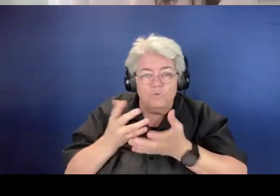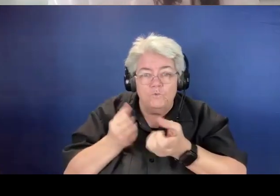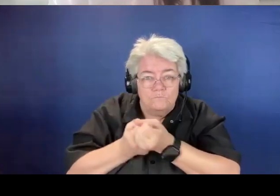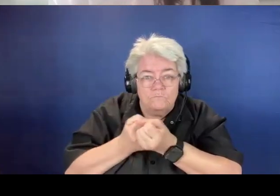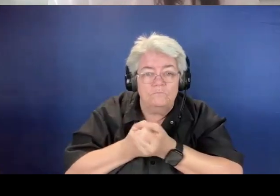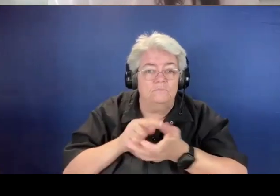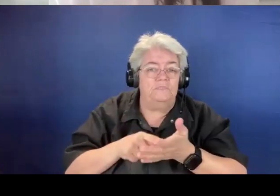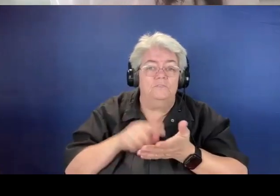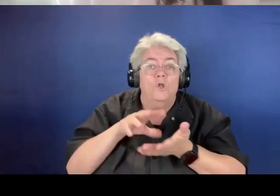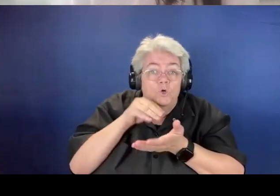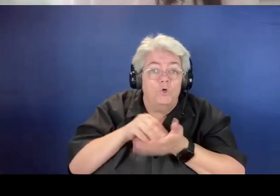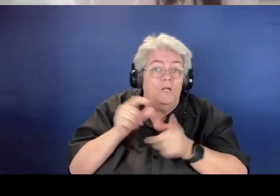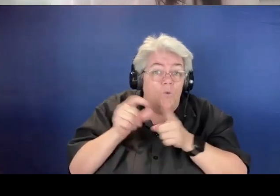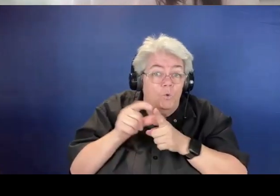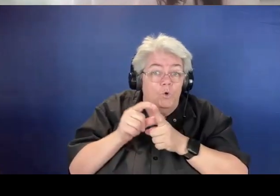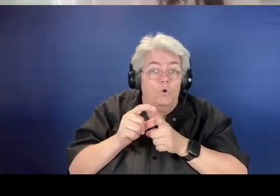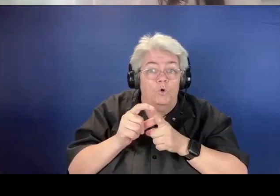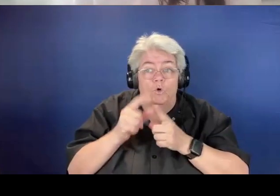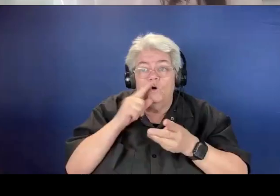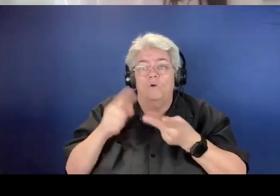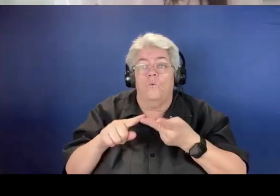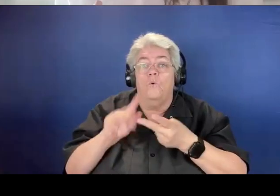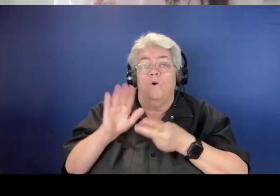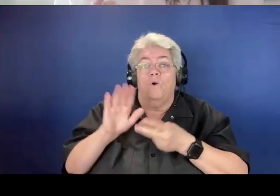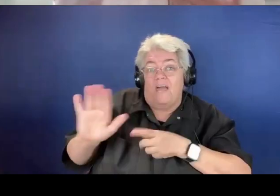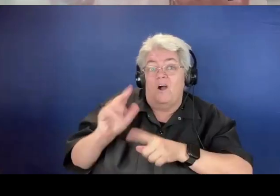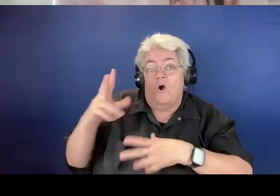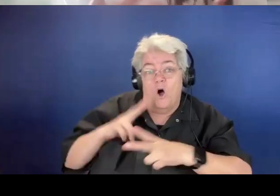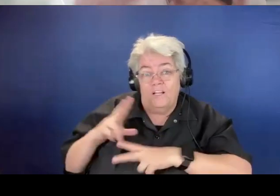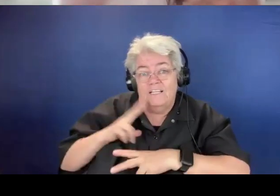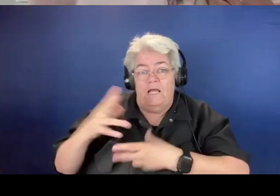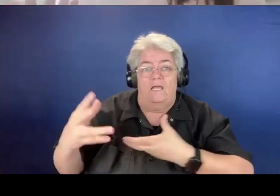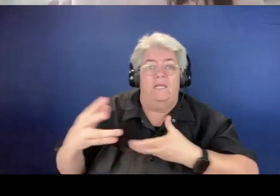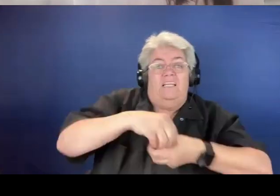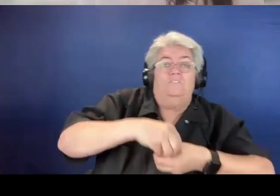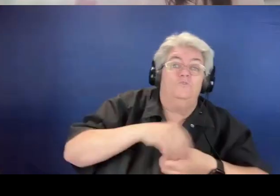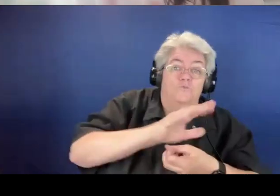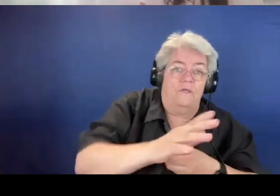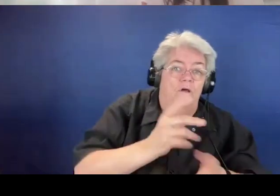incorporating a cultural holiday into a therapy plan, approaching a conversation